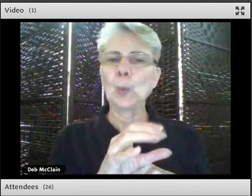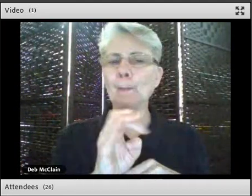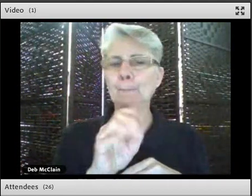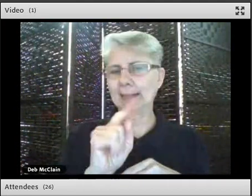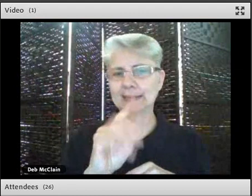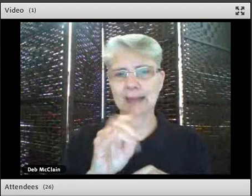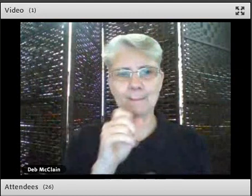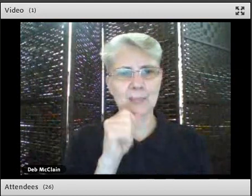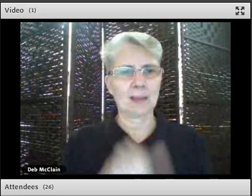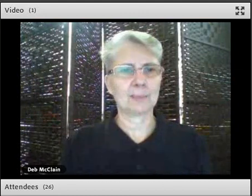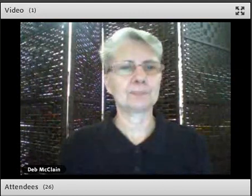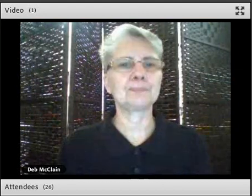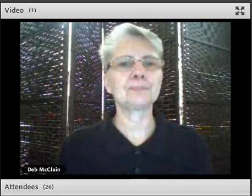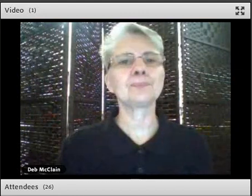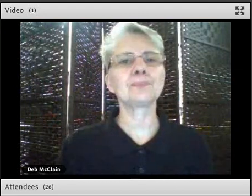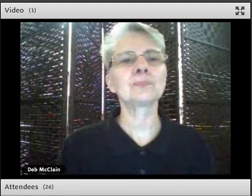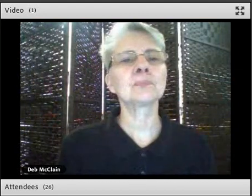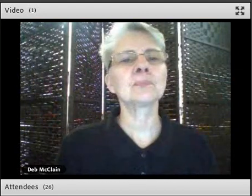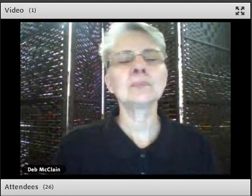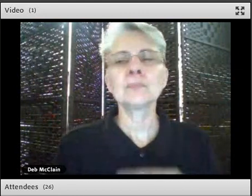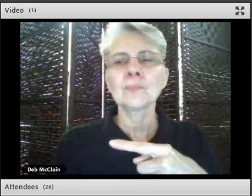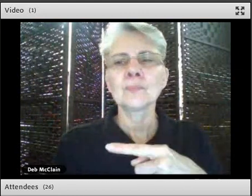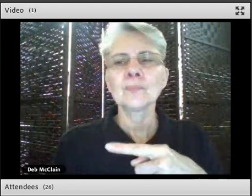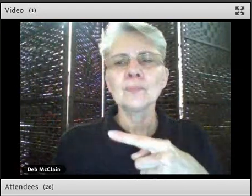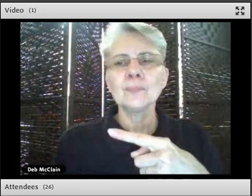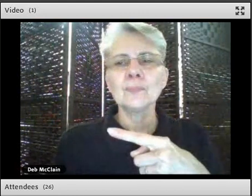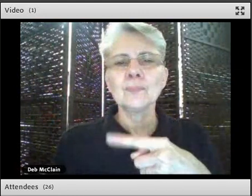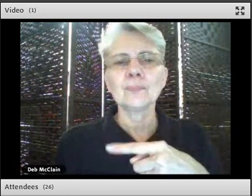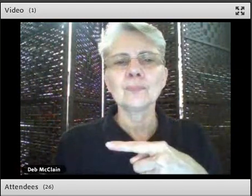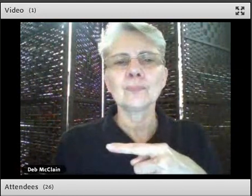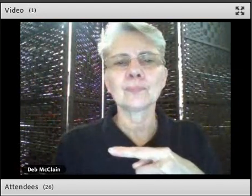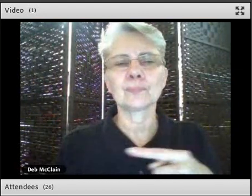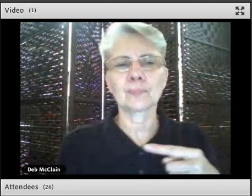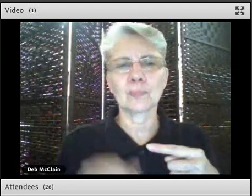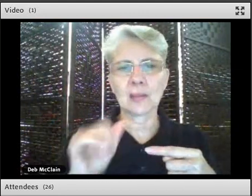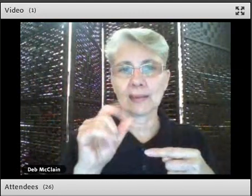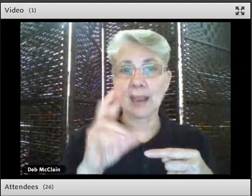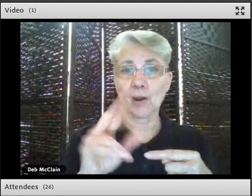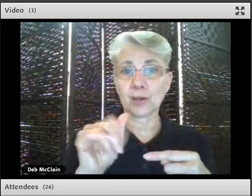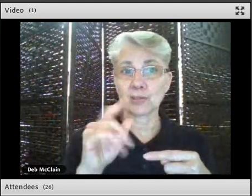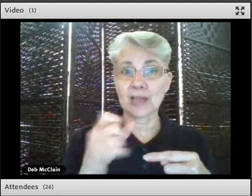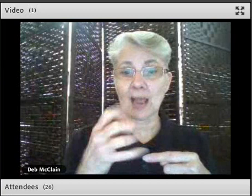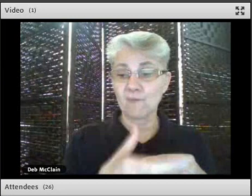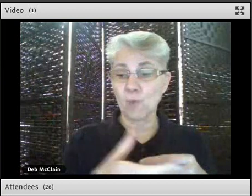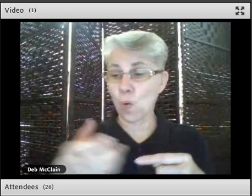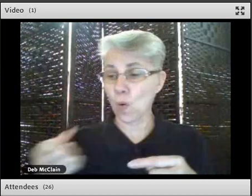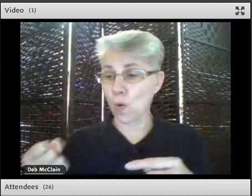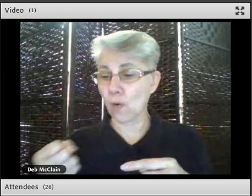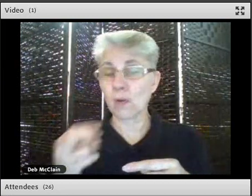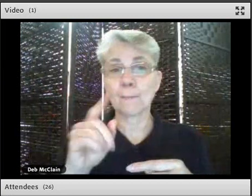so you'll just have "other" as your carrier type. For the electronic resources,